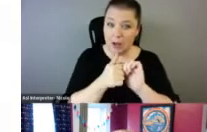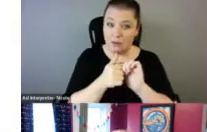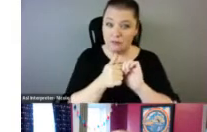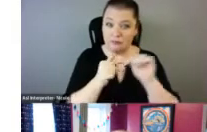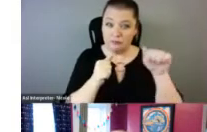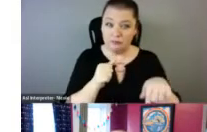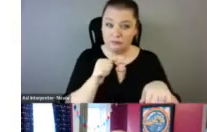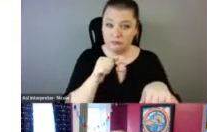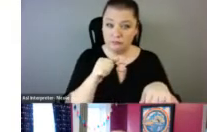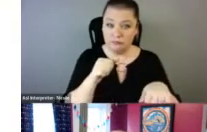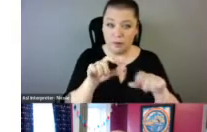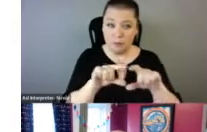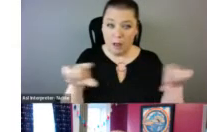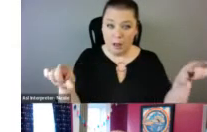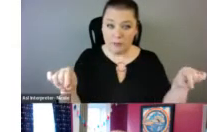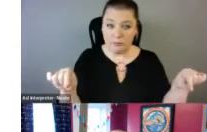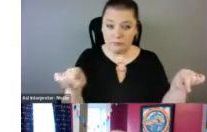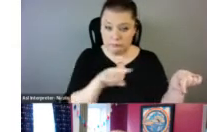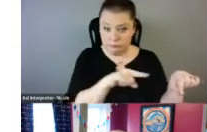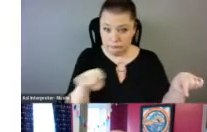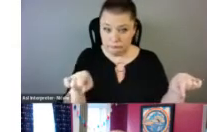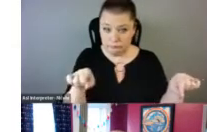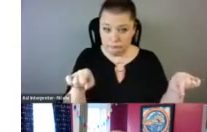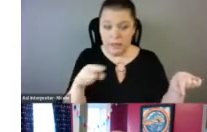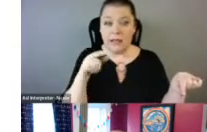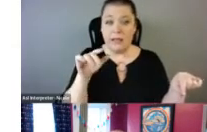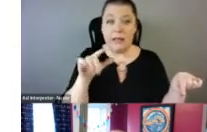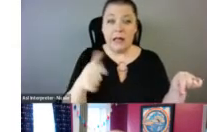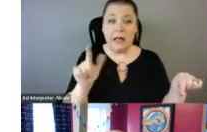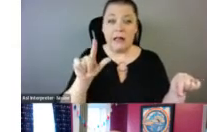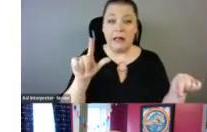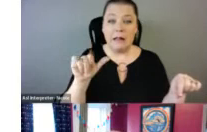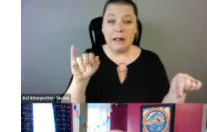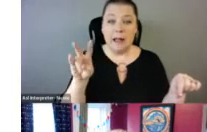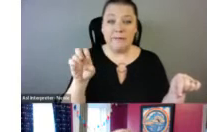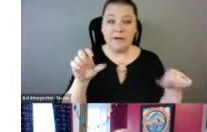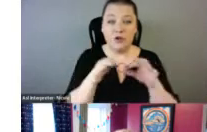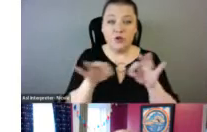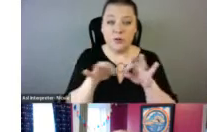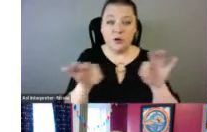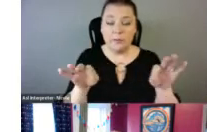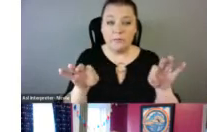your screen and push the button that says live transcript. To access the Spanish captions,